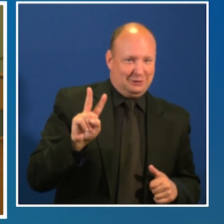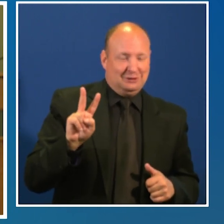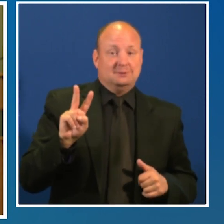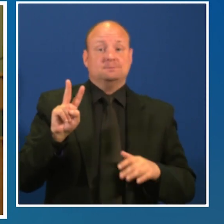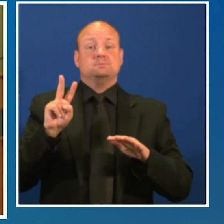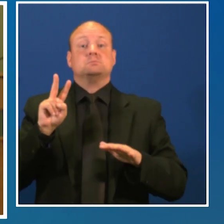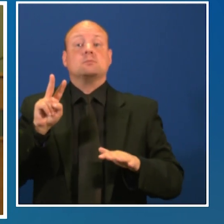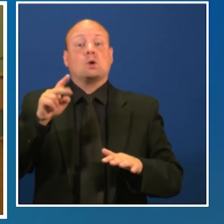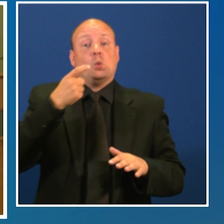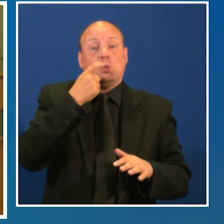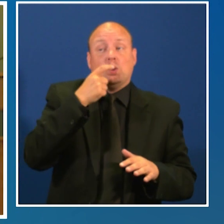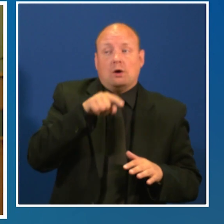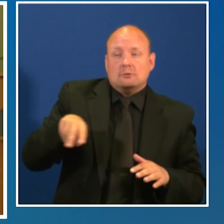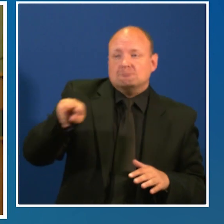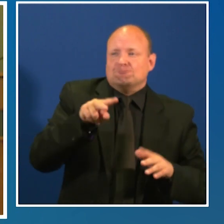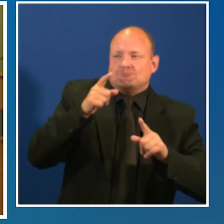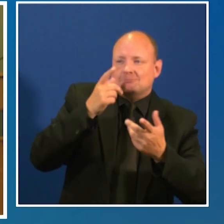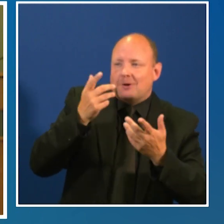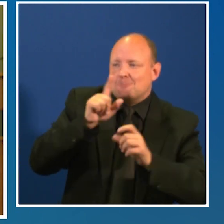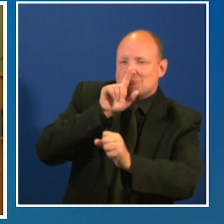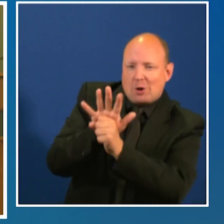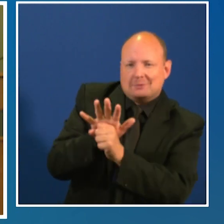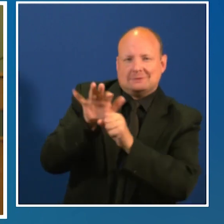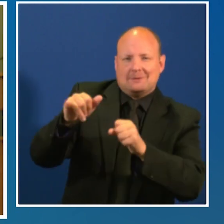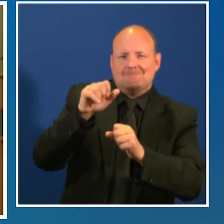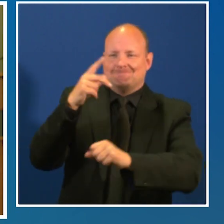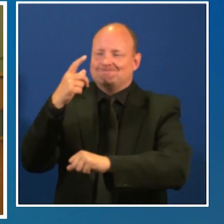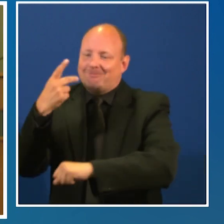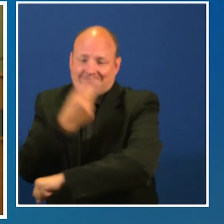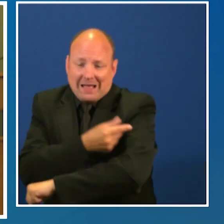and get vaccinated is paying off. Lives are being saved and